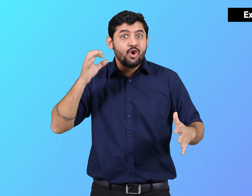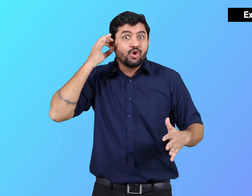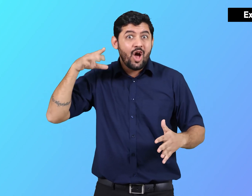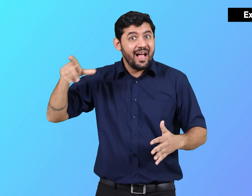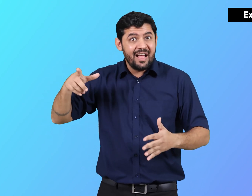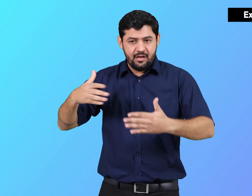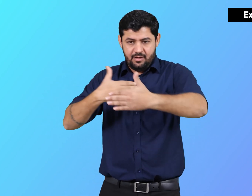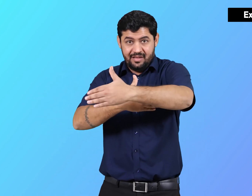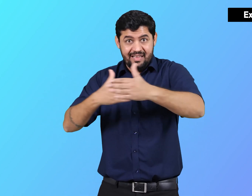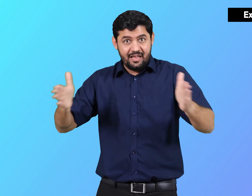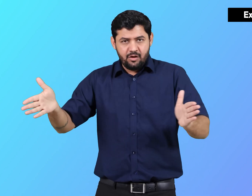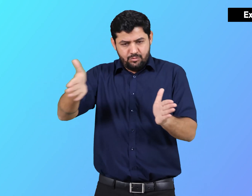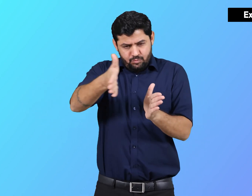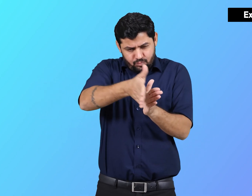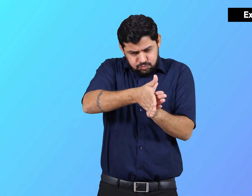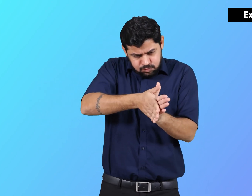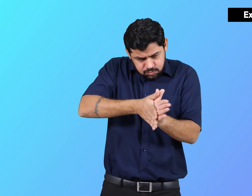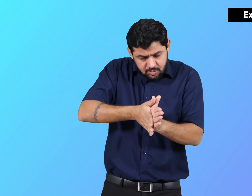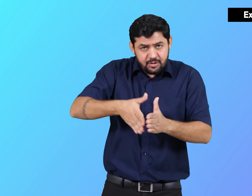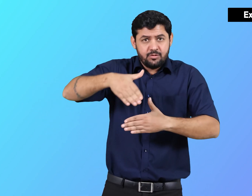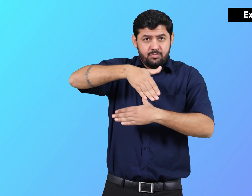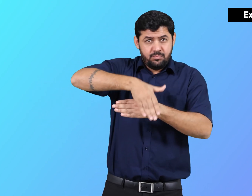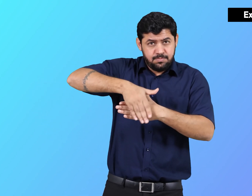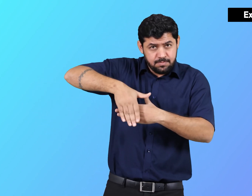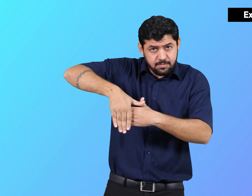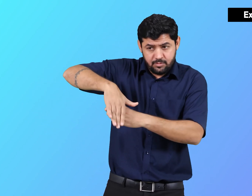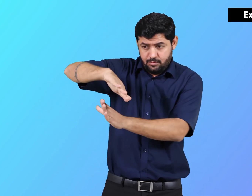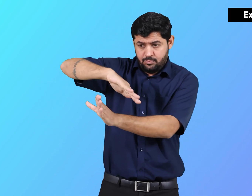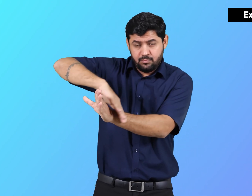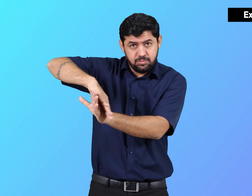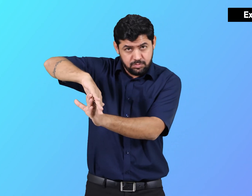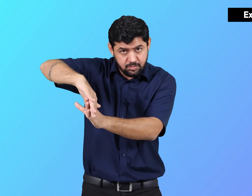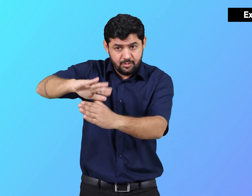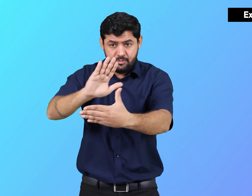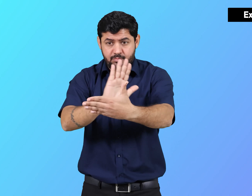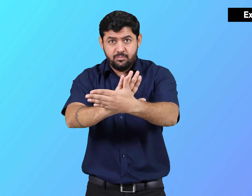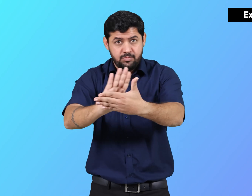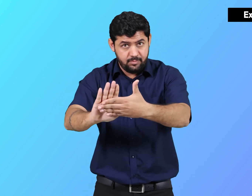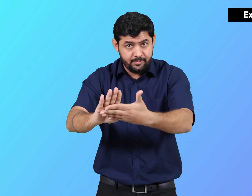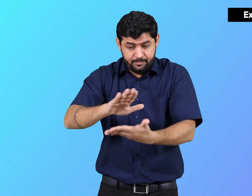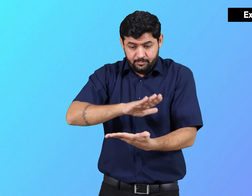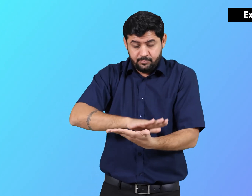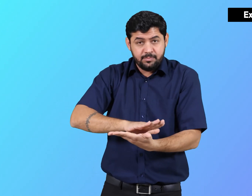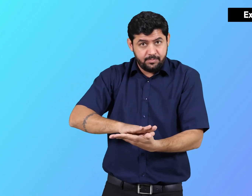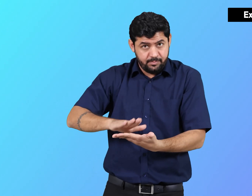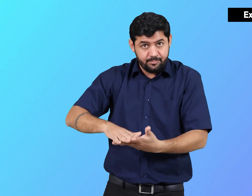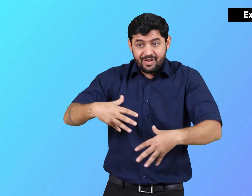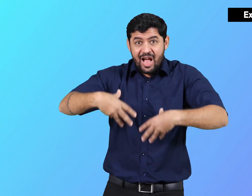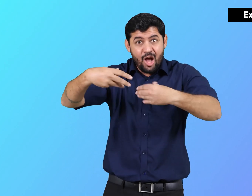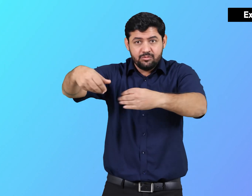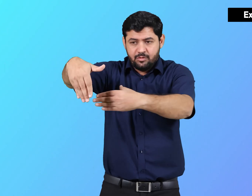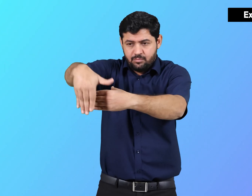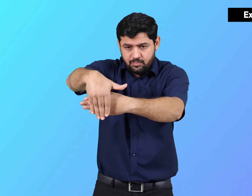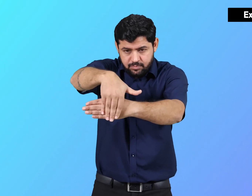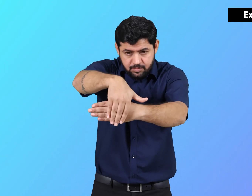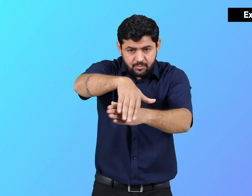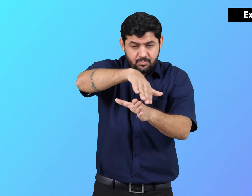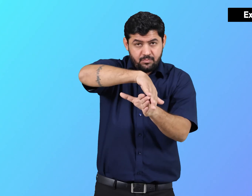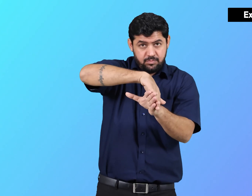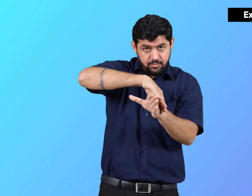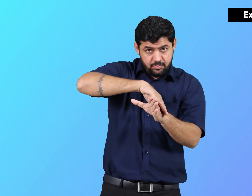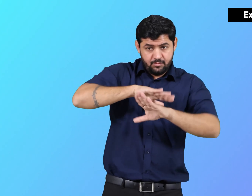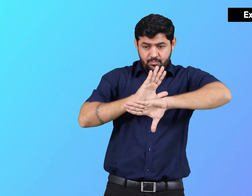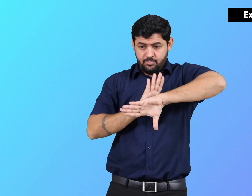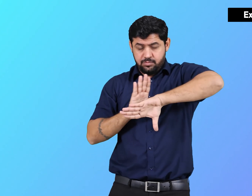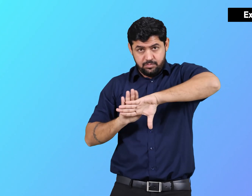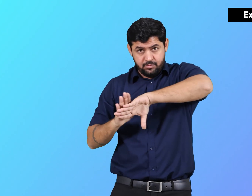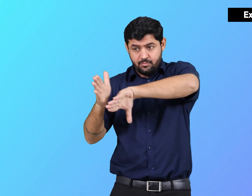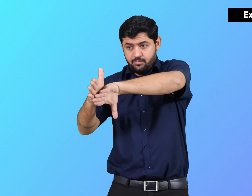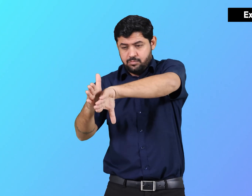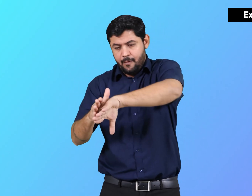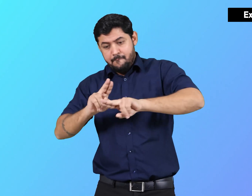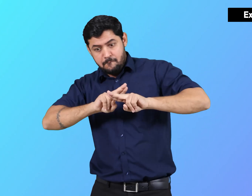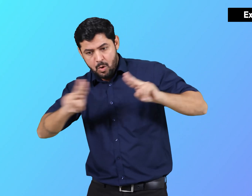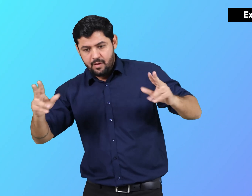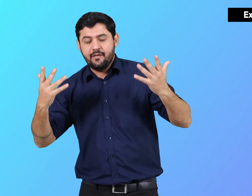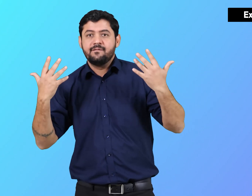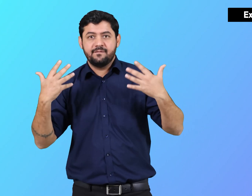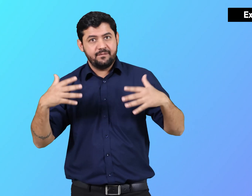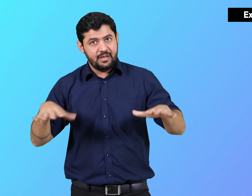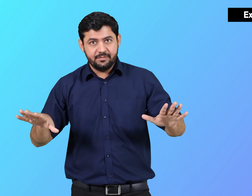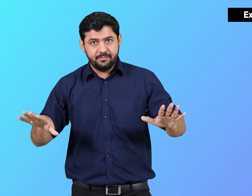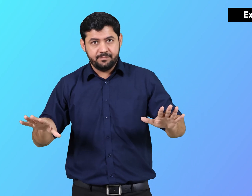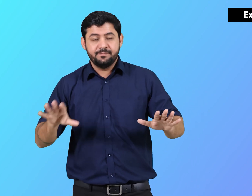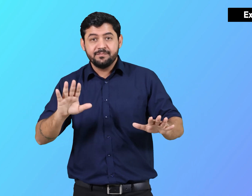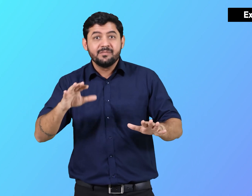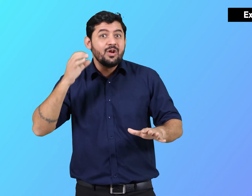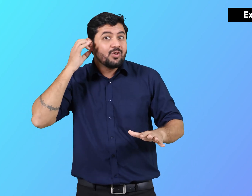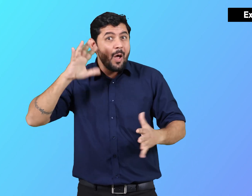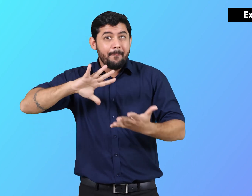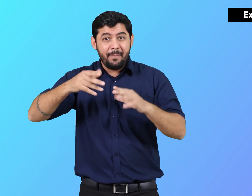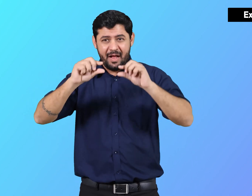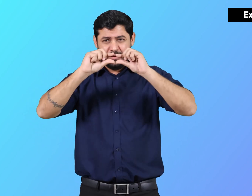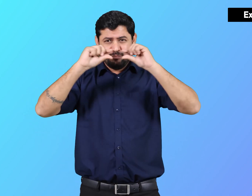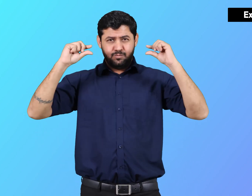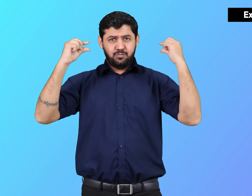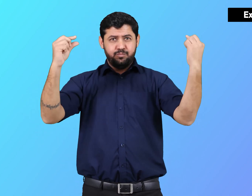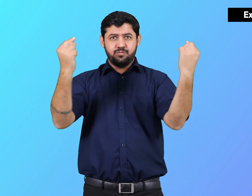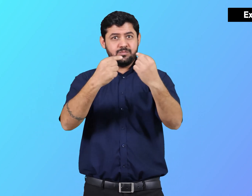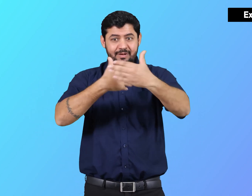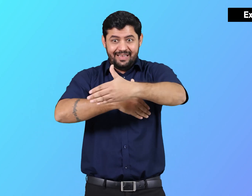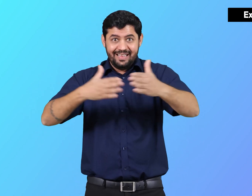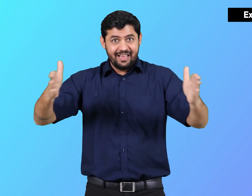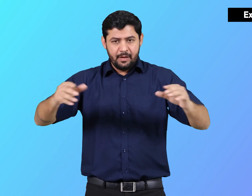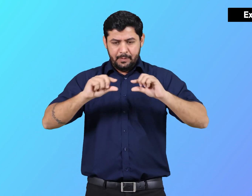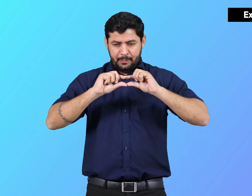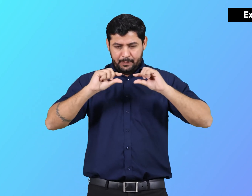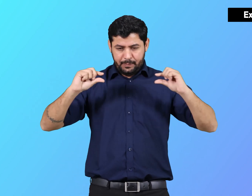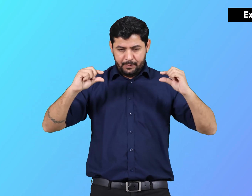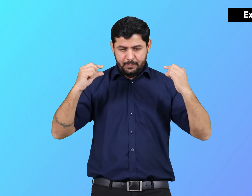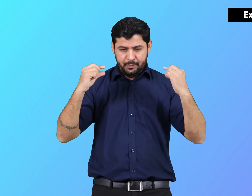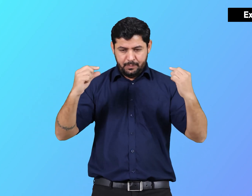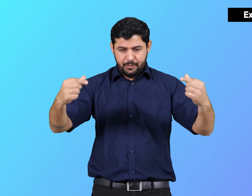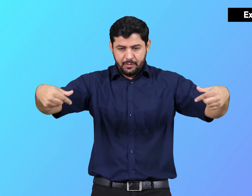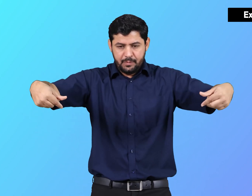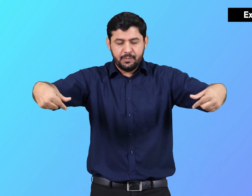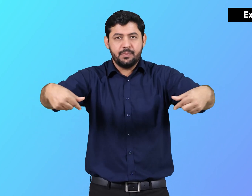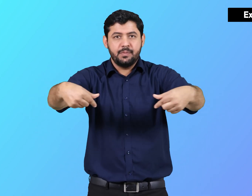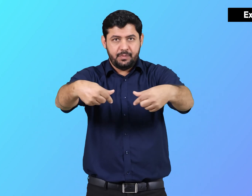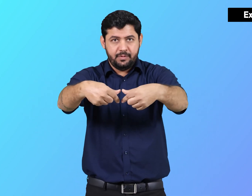He covered the inside and outside of the Box with pure gold. Then he put gold trim around the Box.